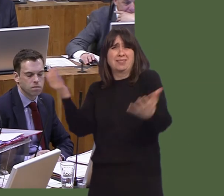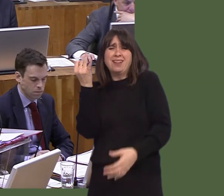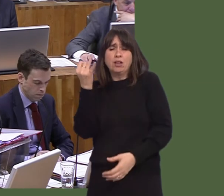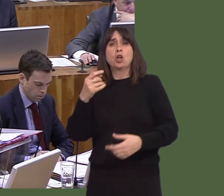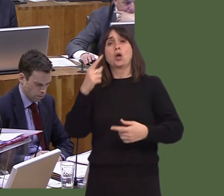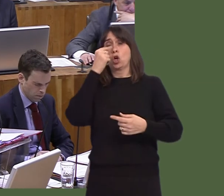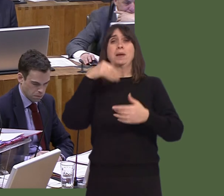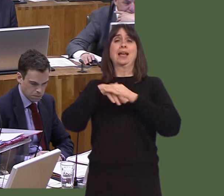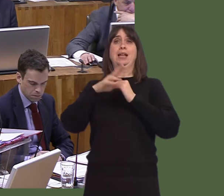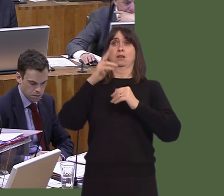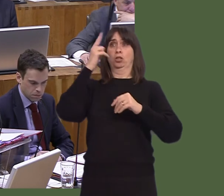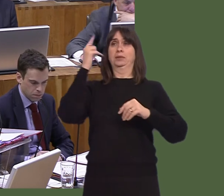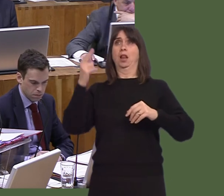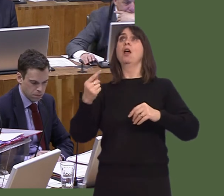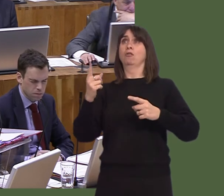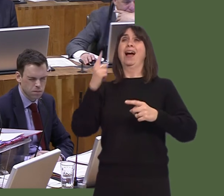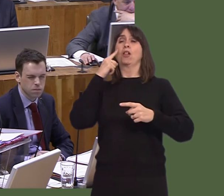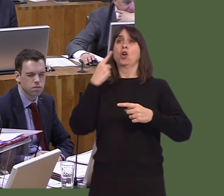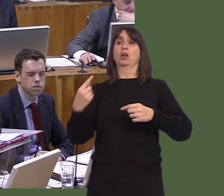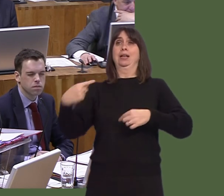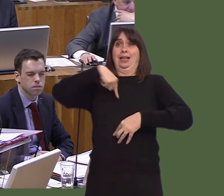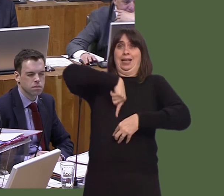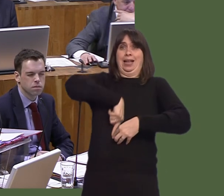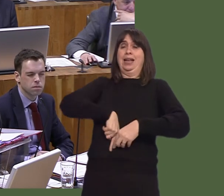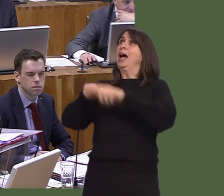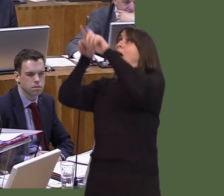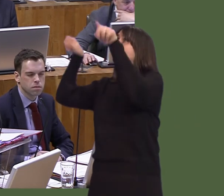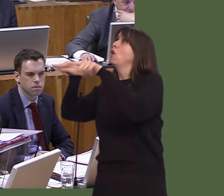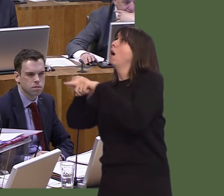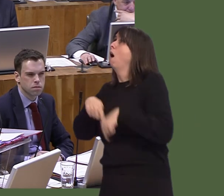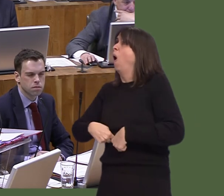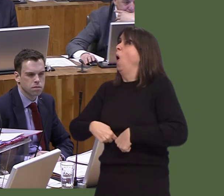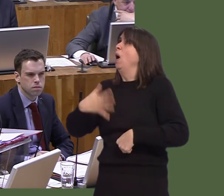Itís worth reminding people that trade through the port of Holyhead increased by almost 700